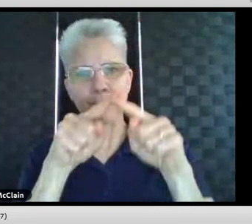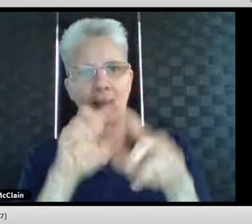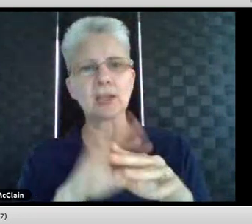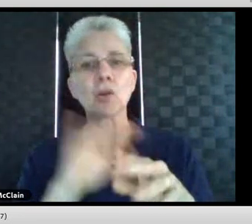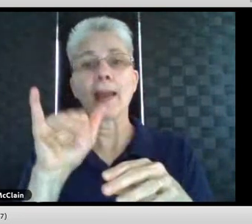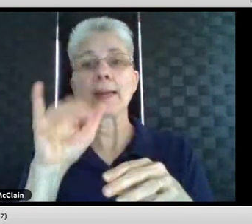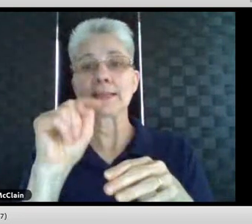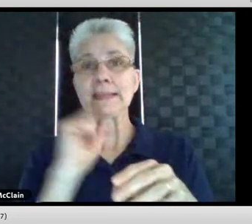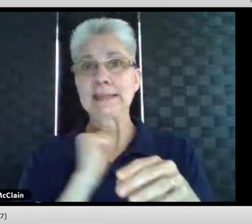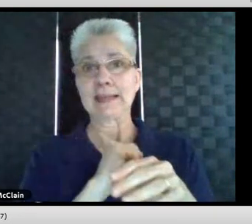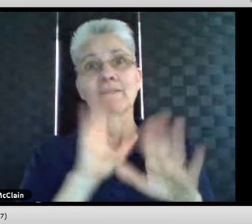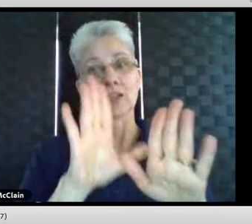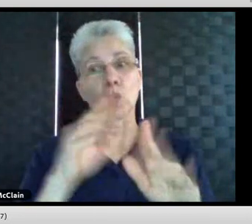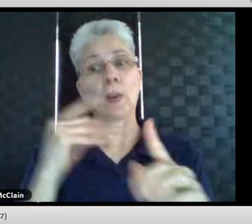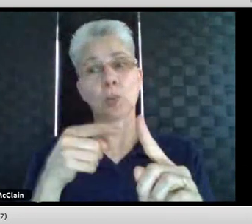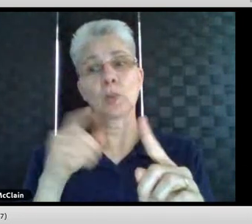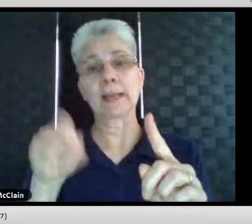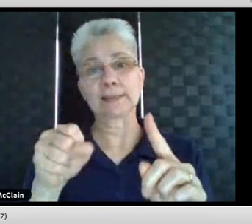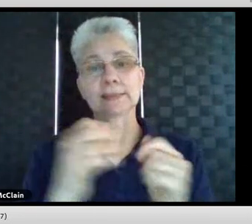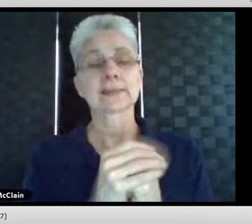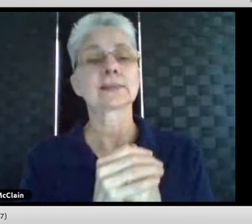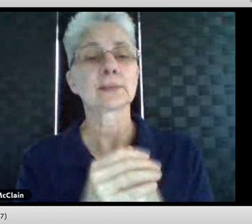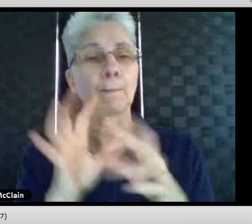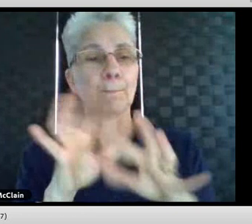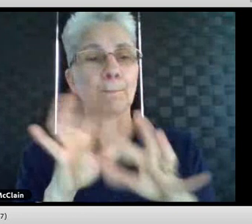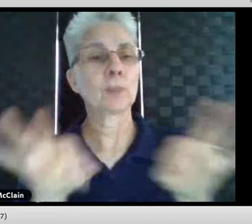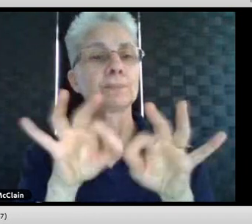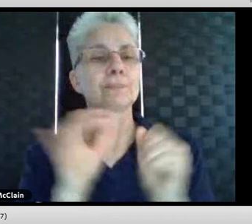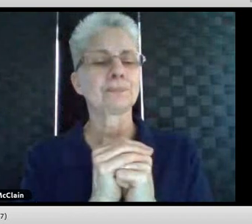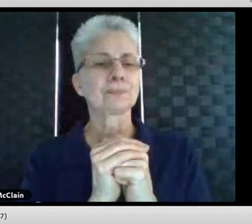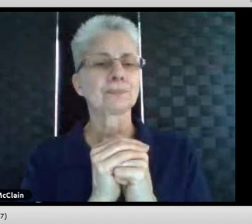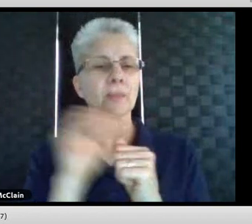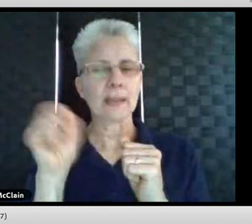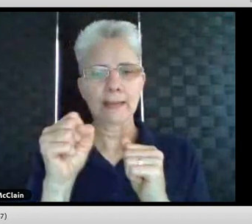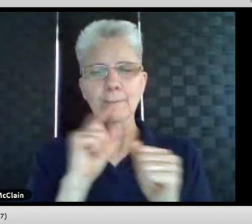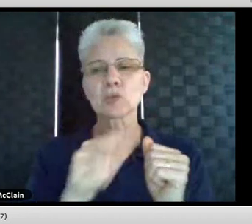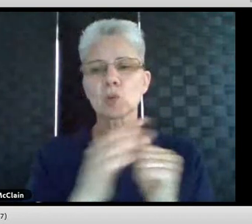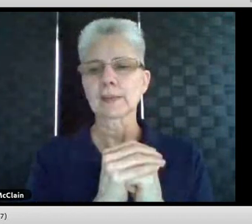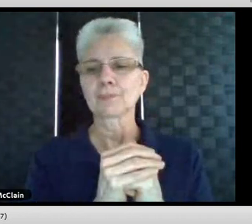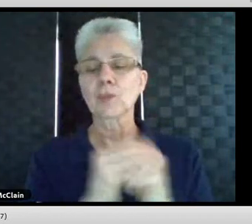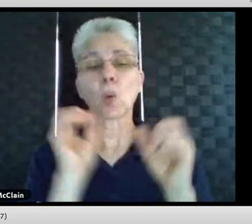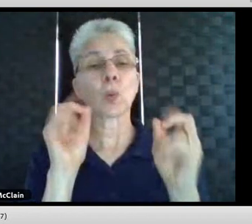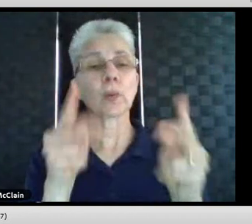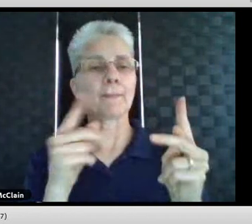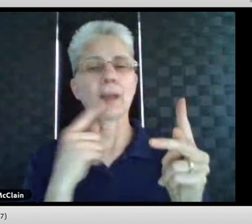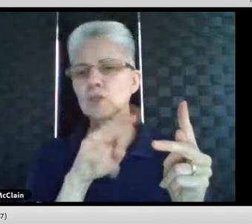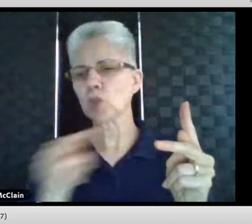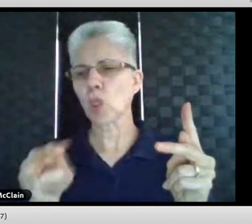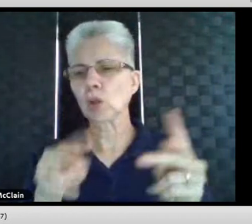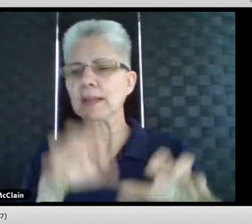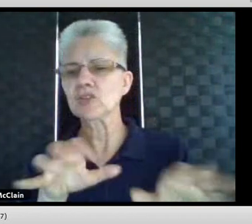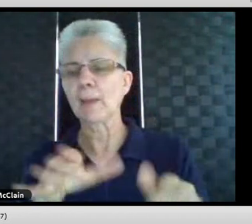That's a great point. Yep, absolutely. Okay, I'm just looking at the chat. Sorry.